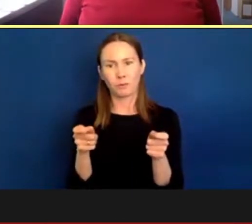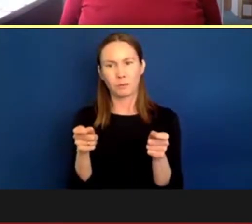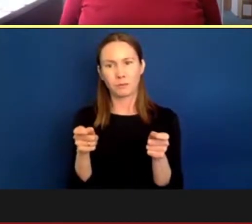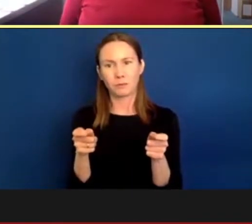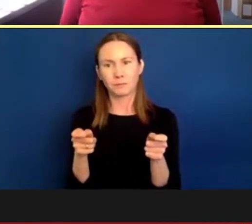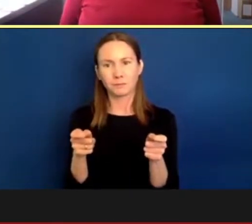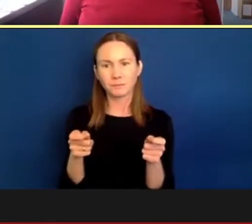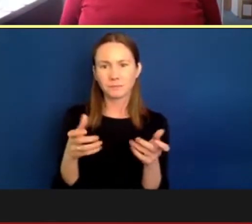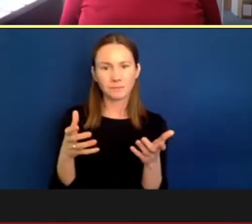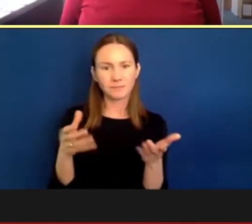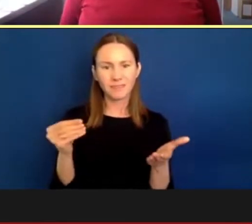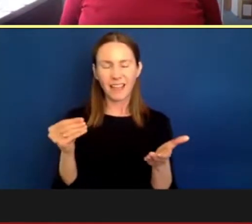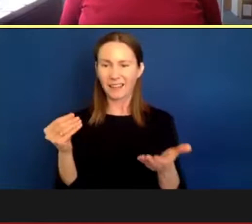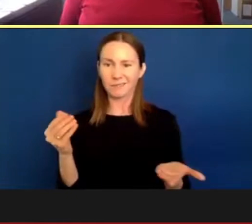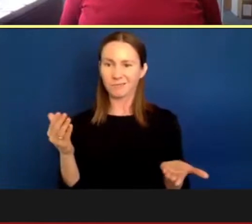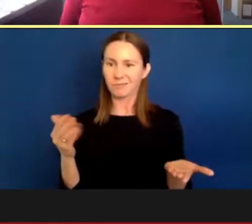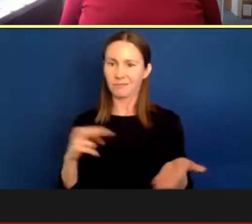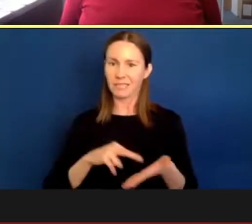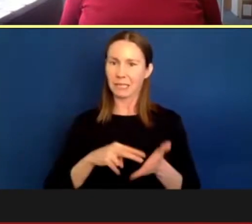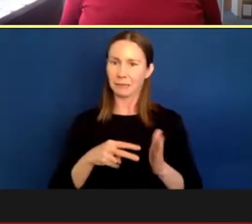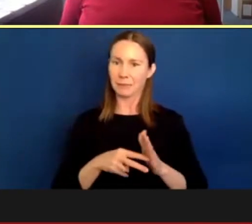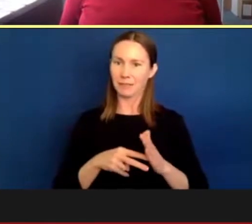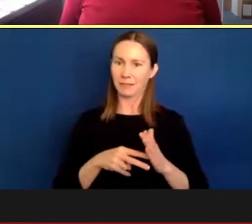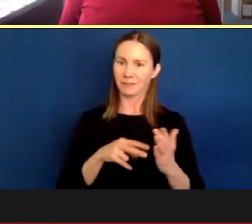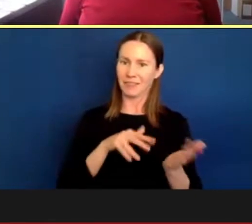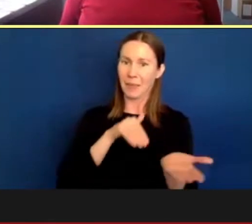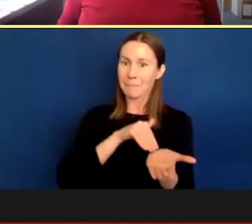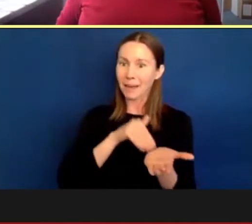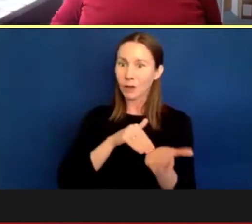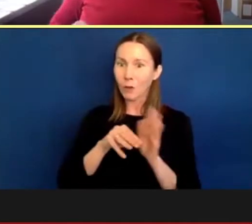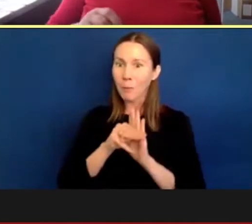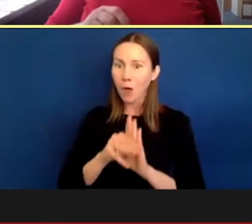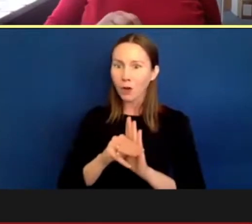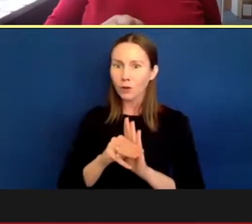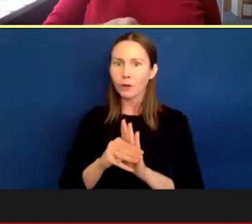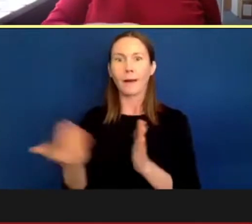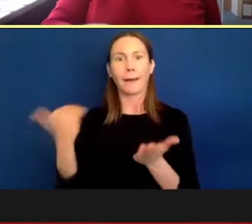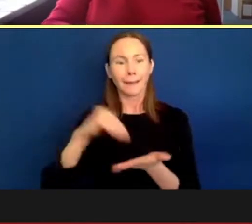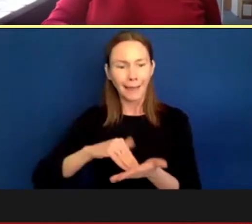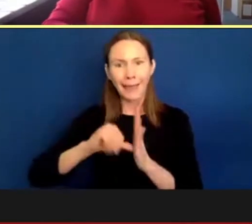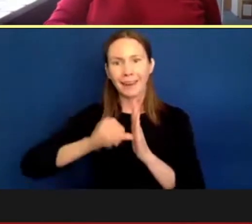to—not out of the medical model—it's putting things back into the medical model when you do that.